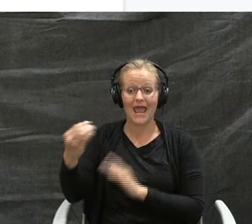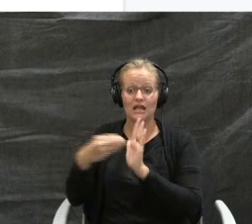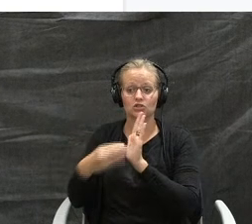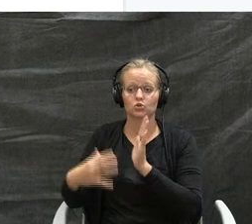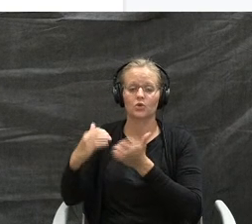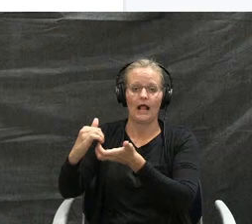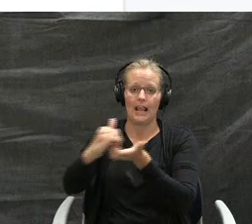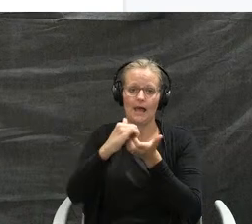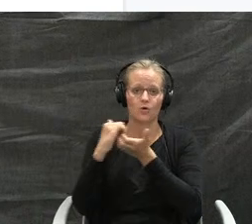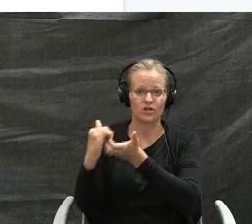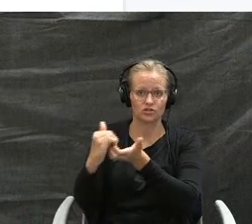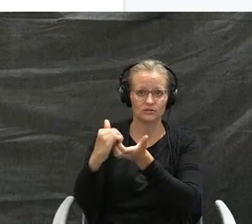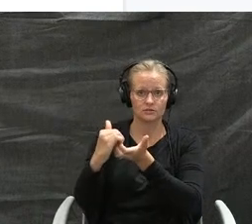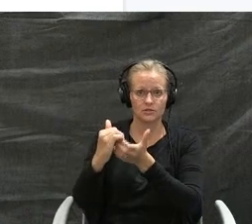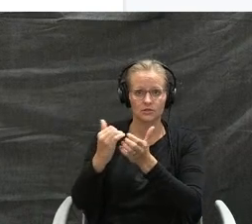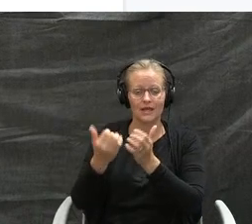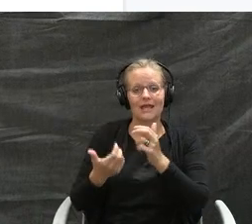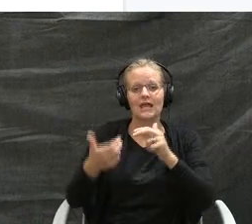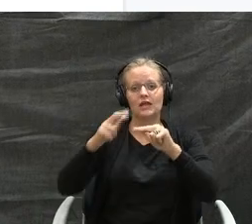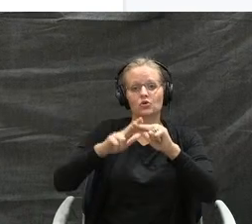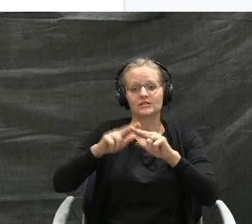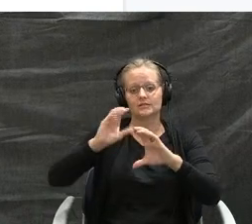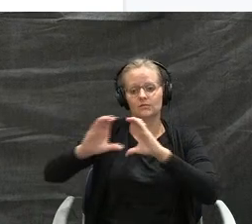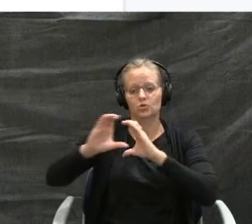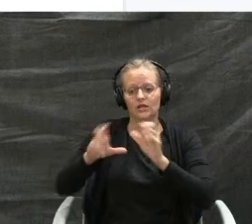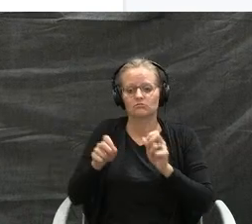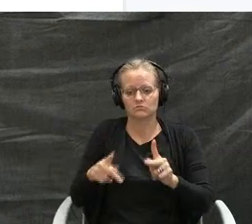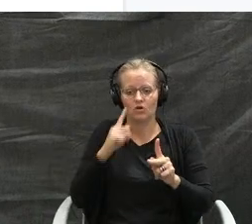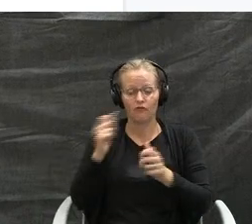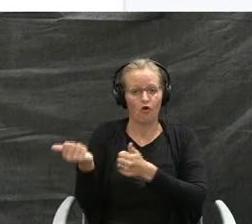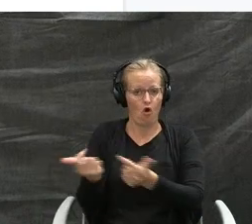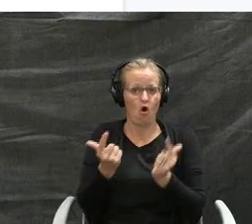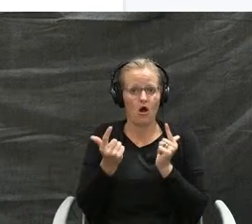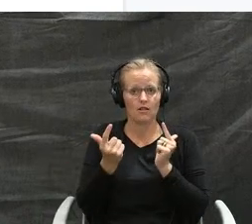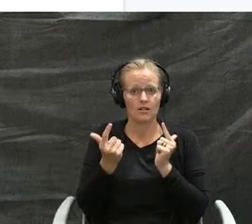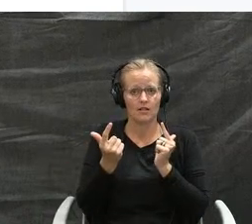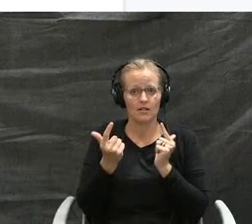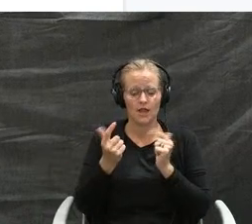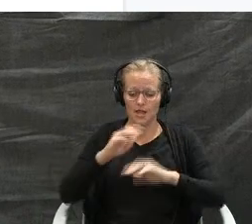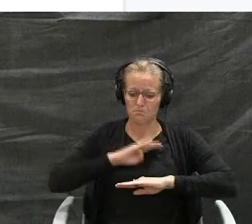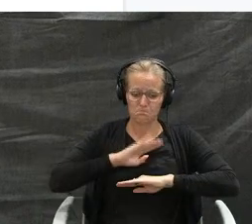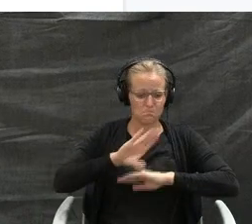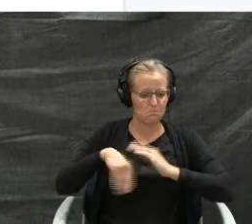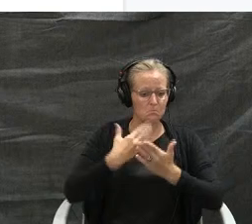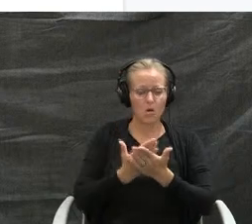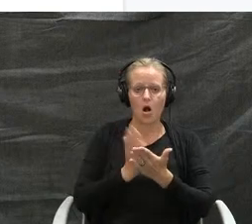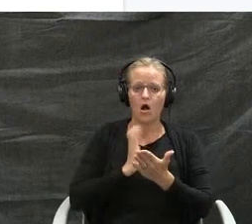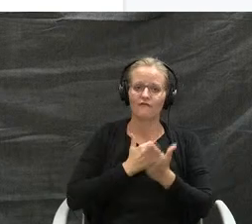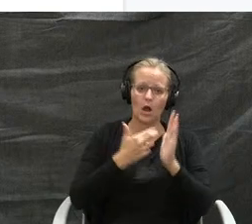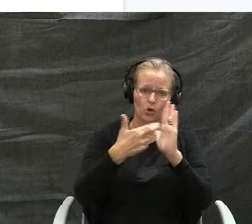student collaboration increases communication opportunities for all. It meets all the criteria we were provided by doctor